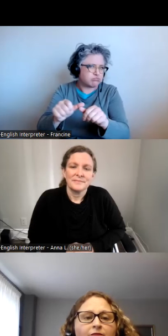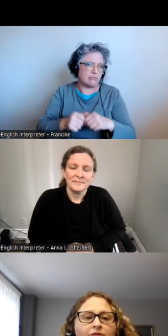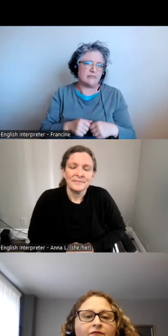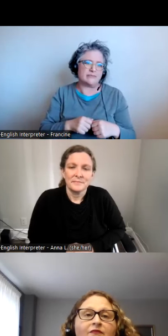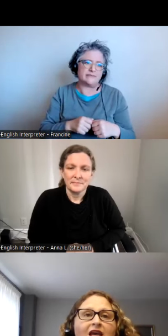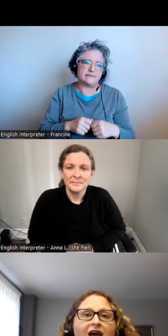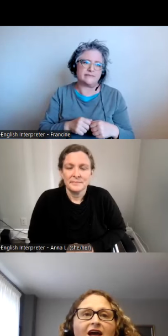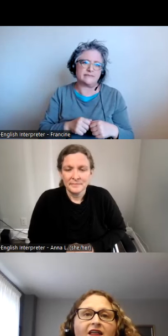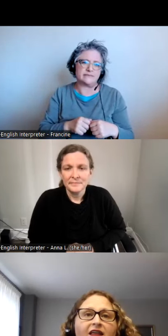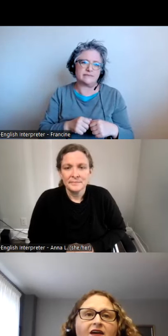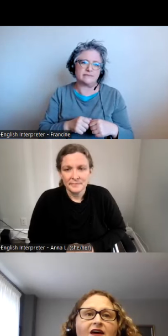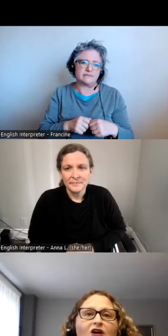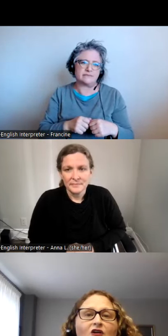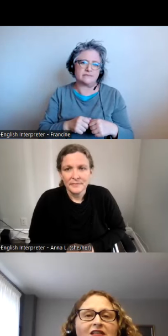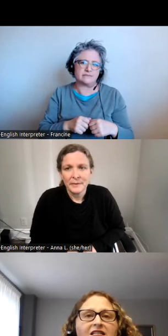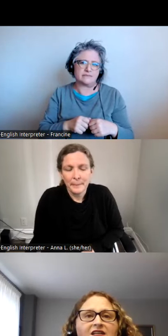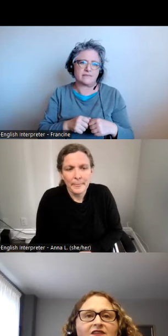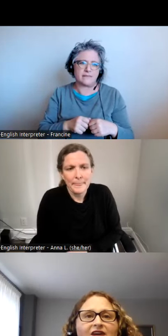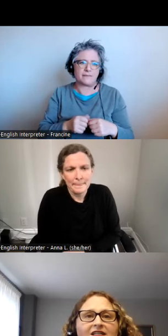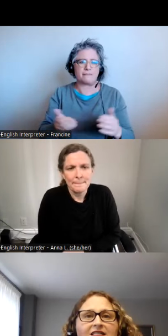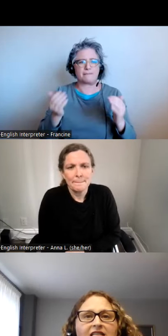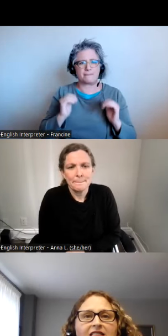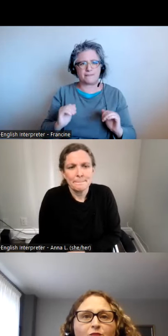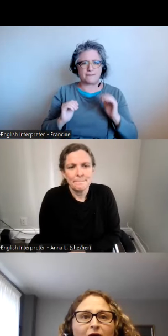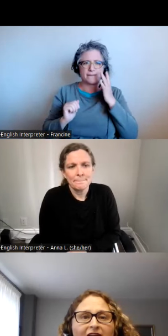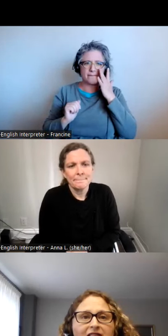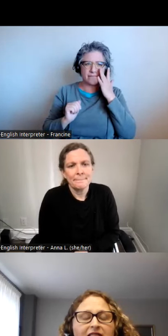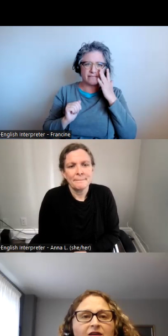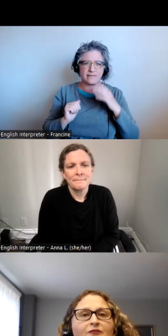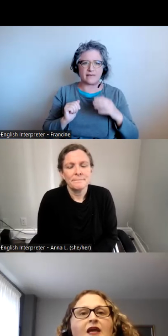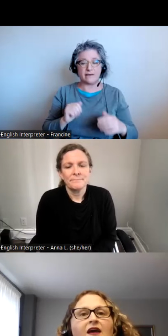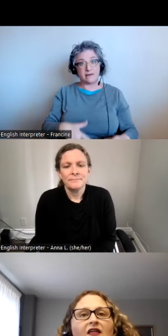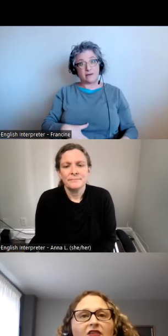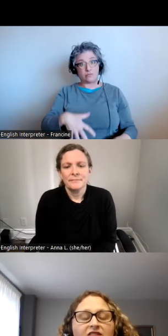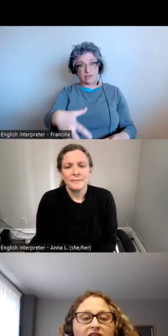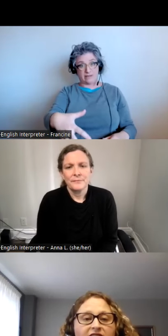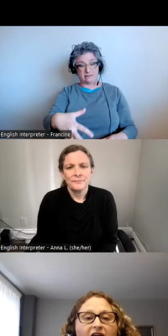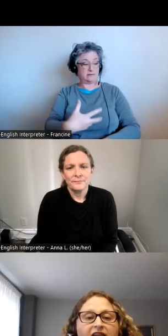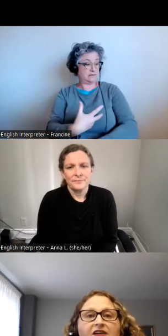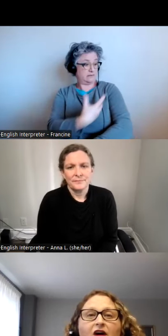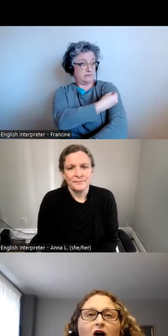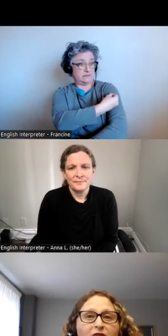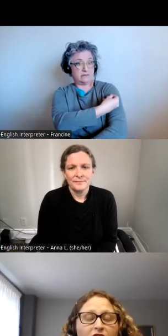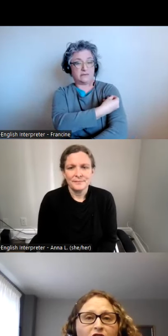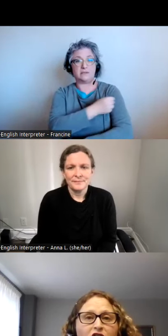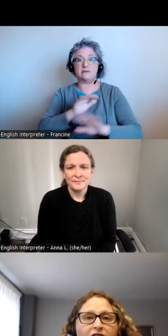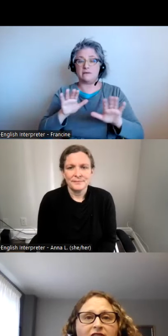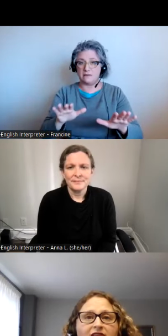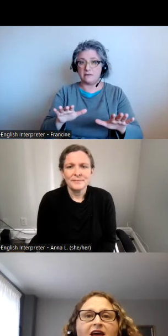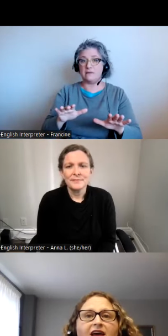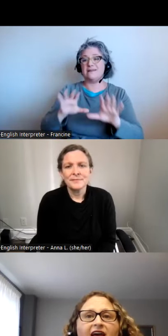slide, please.